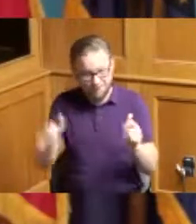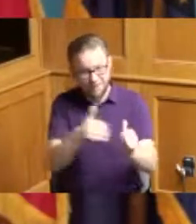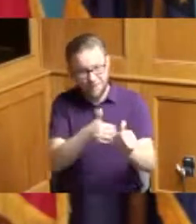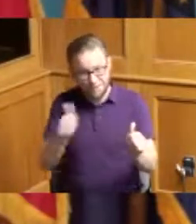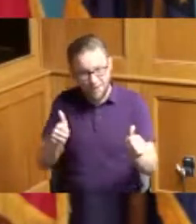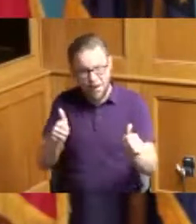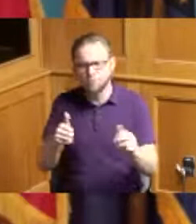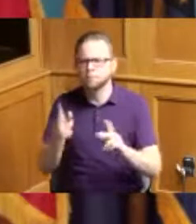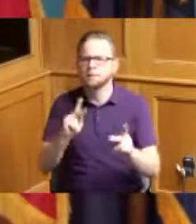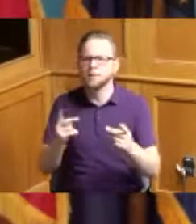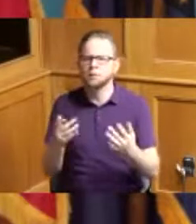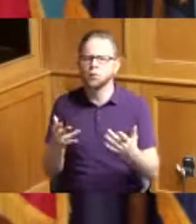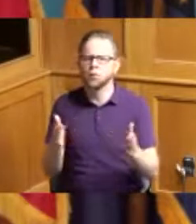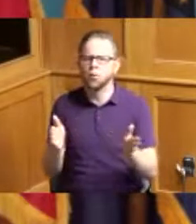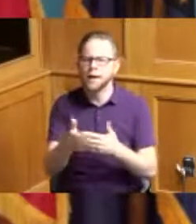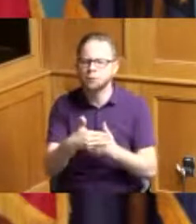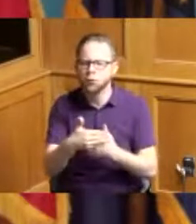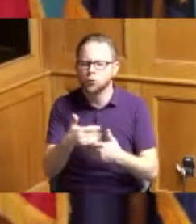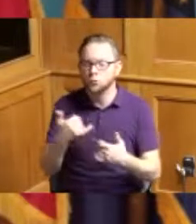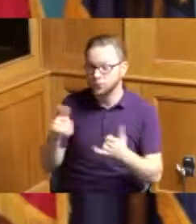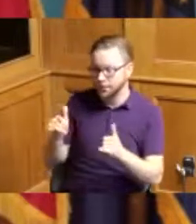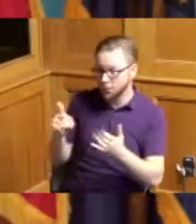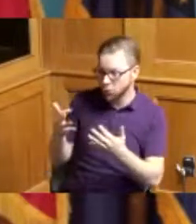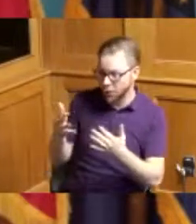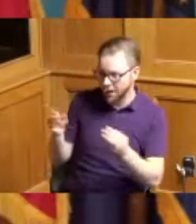but you're waiting on their information and